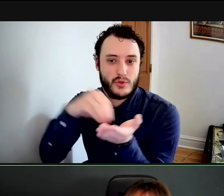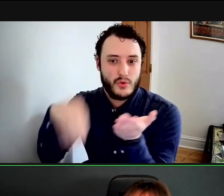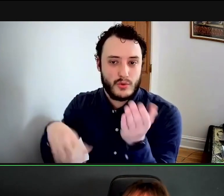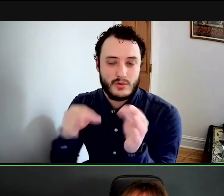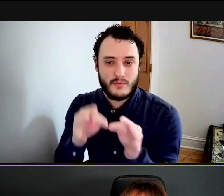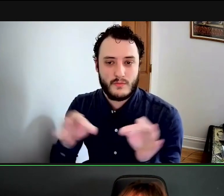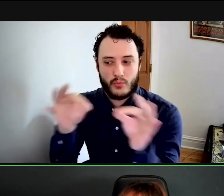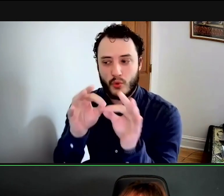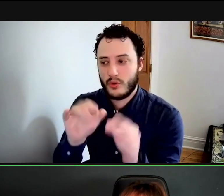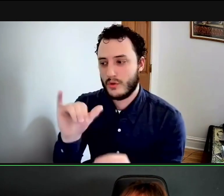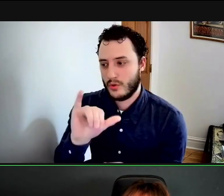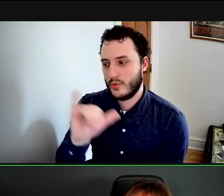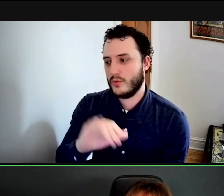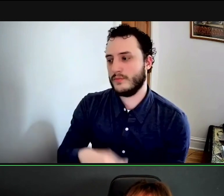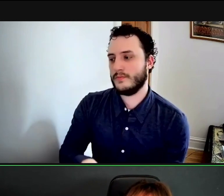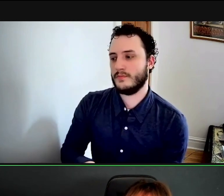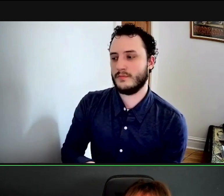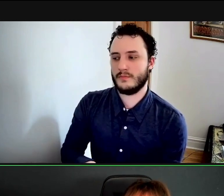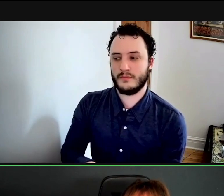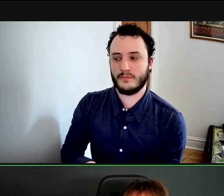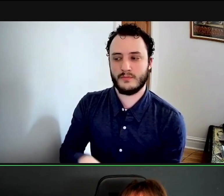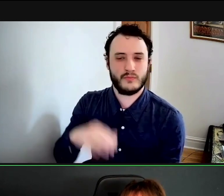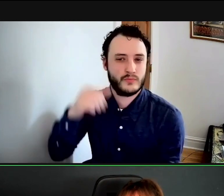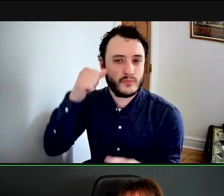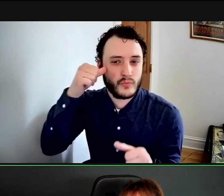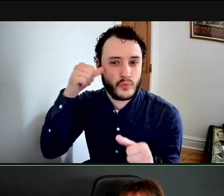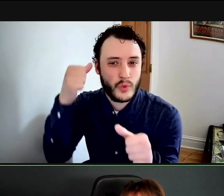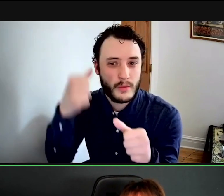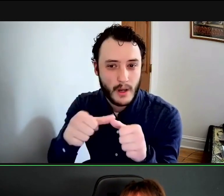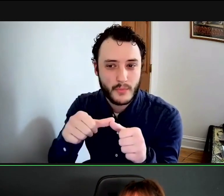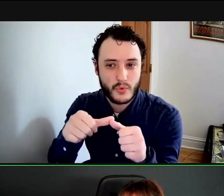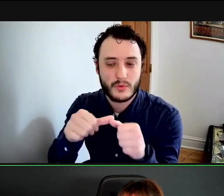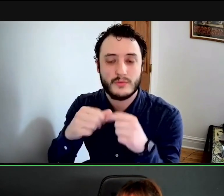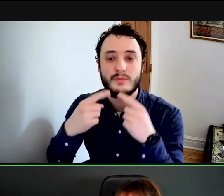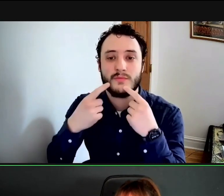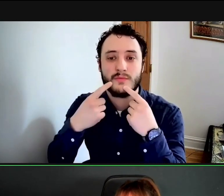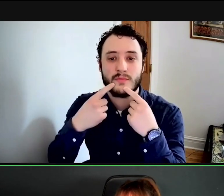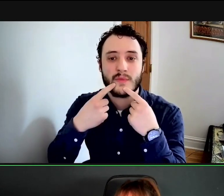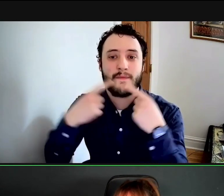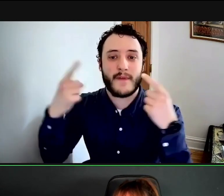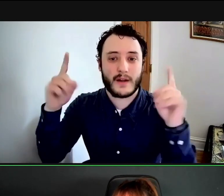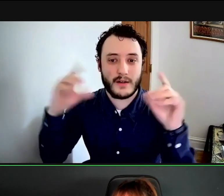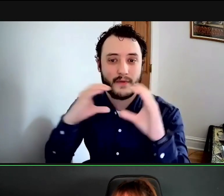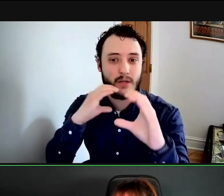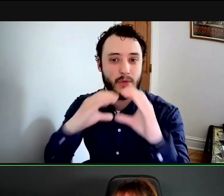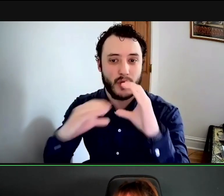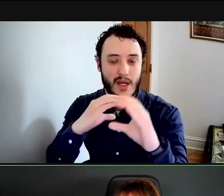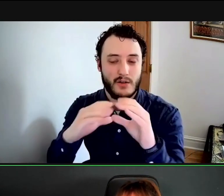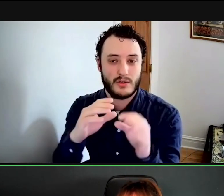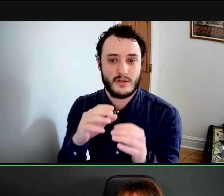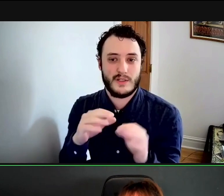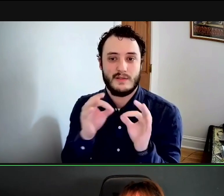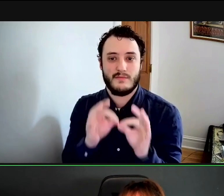We also want to honor and respect individual communication methods the deaf student prefers.